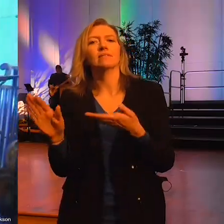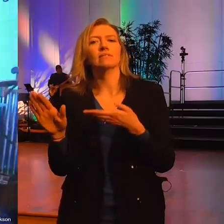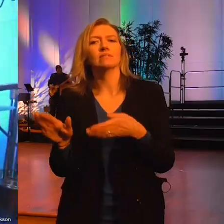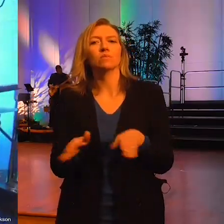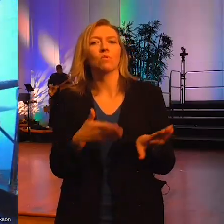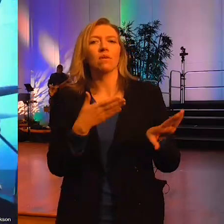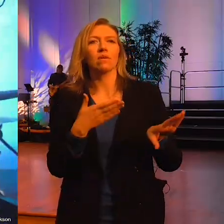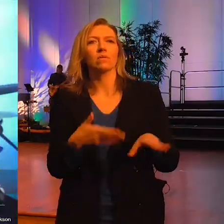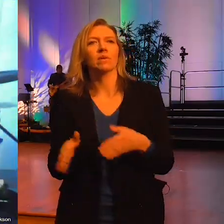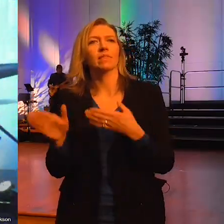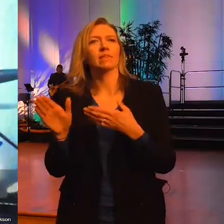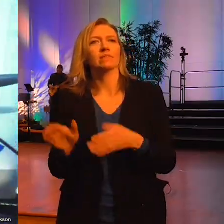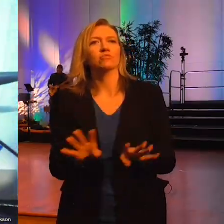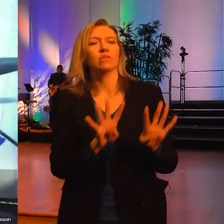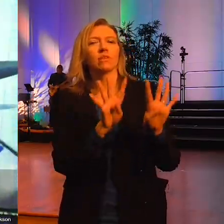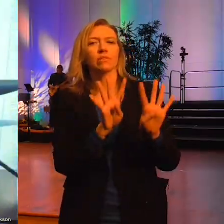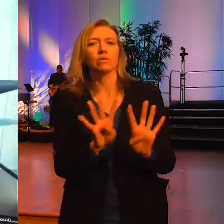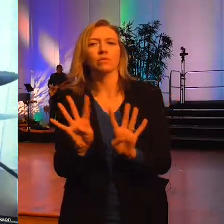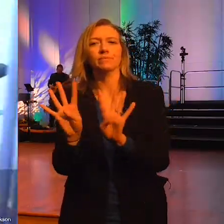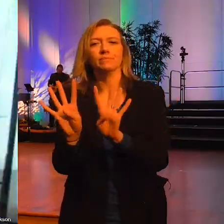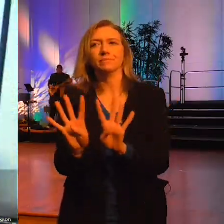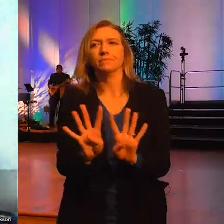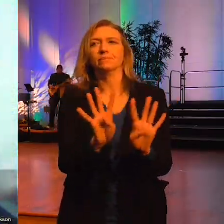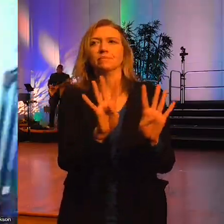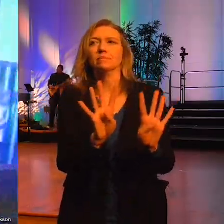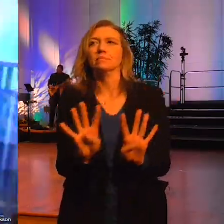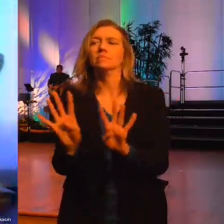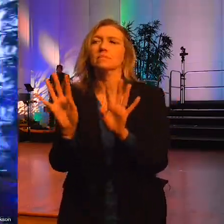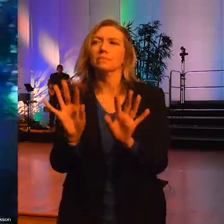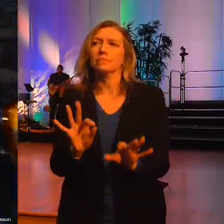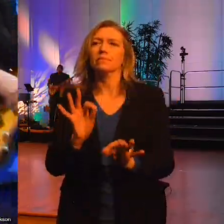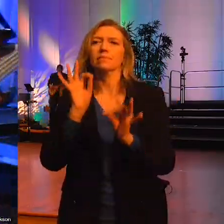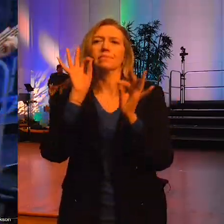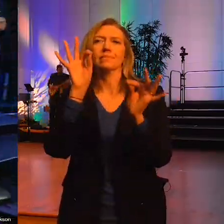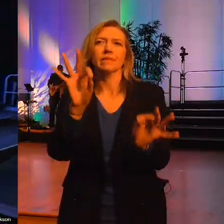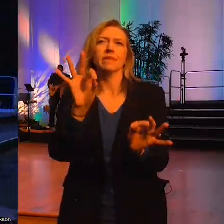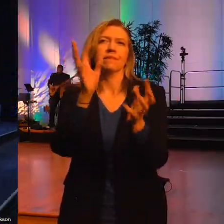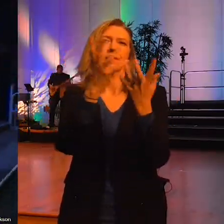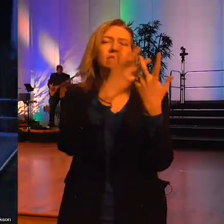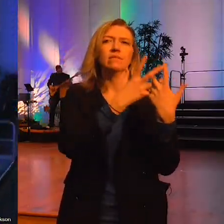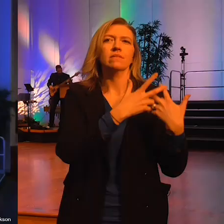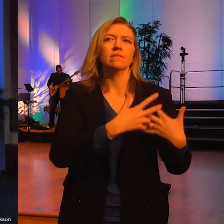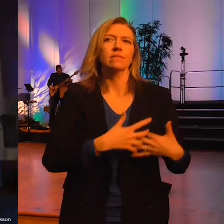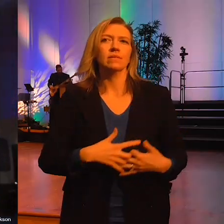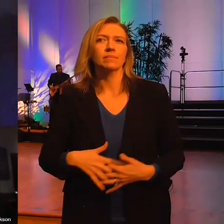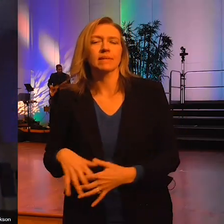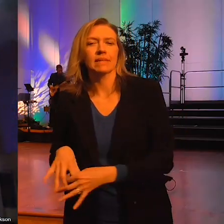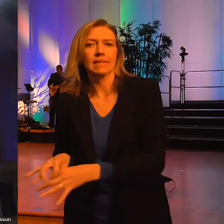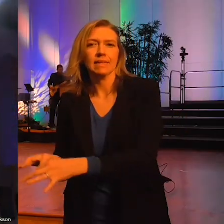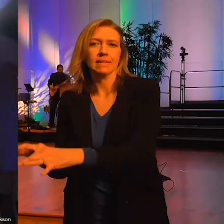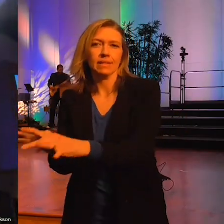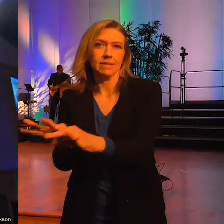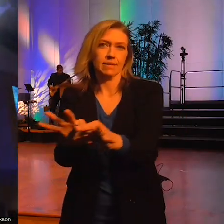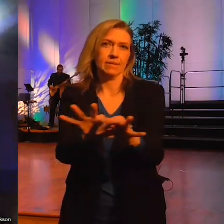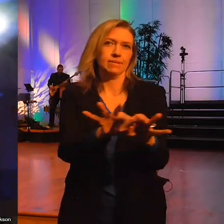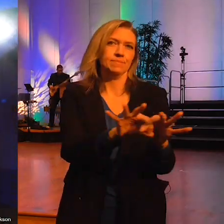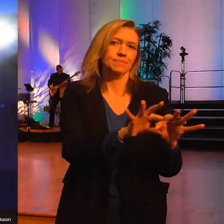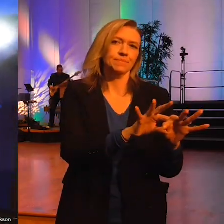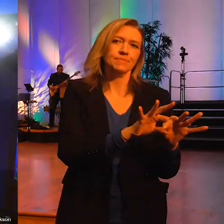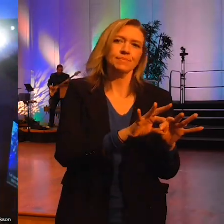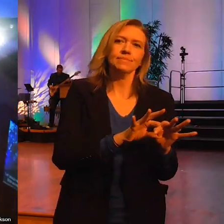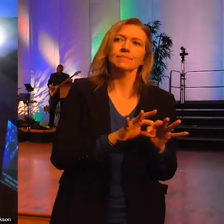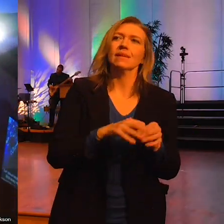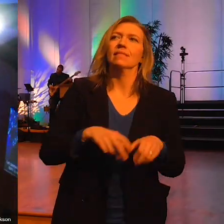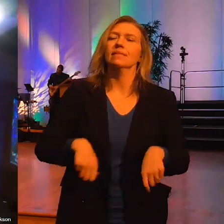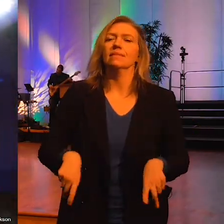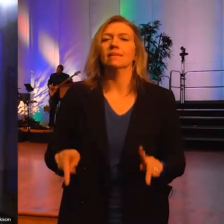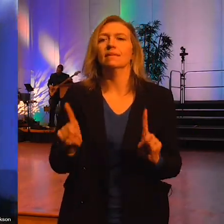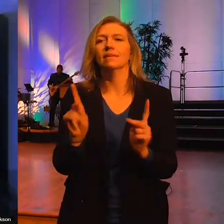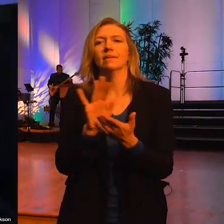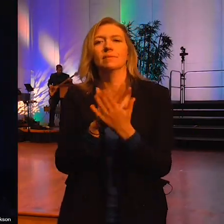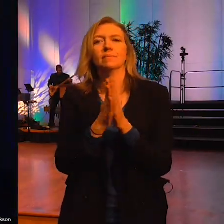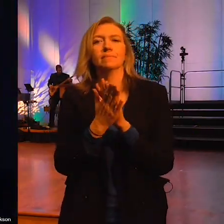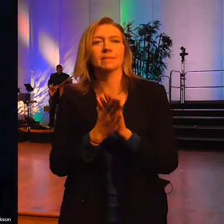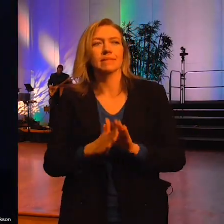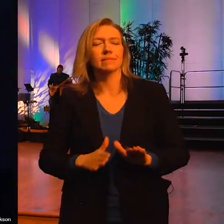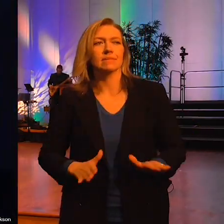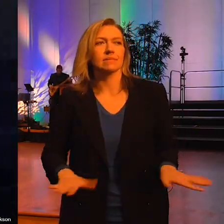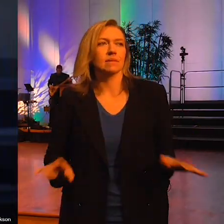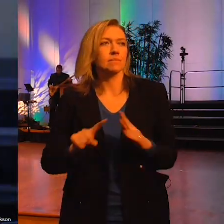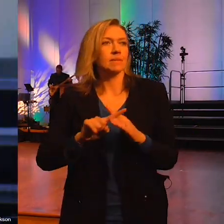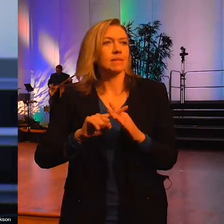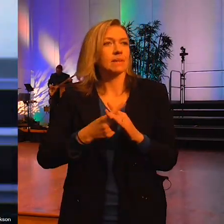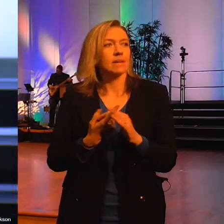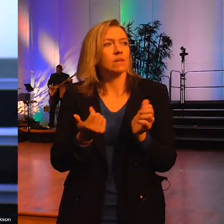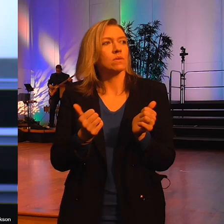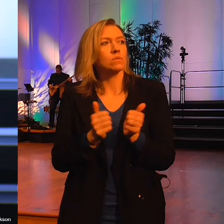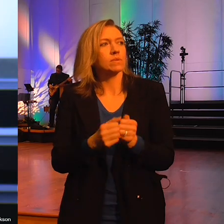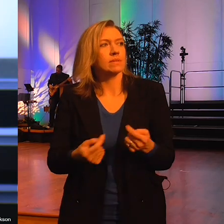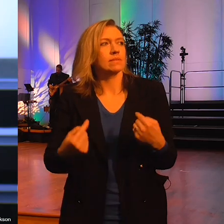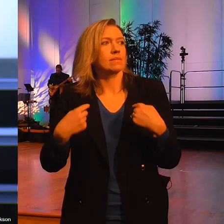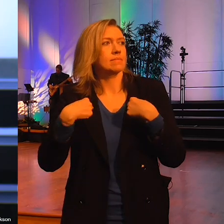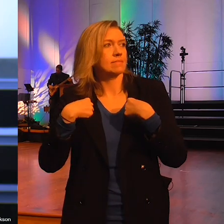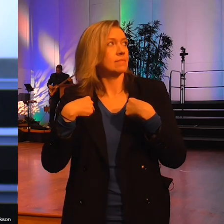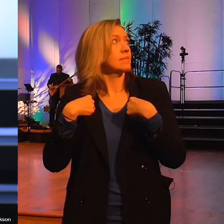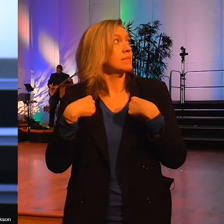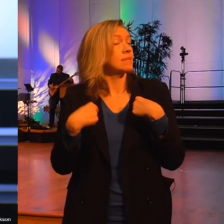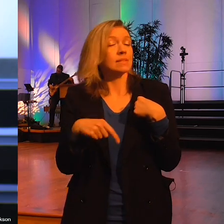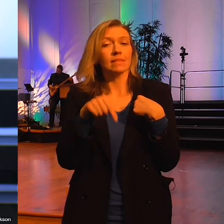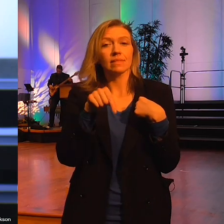walk with each other in Perfect Harmony let peace begin with me let this